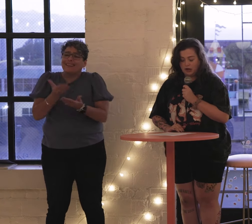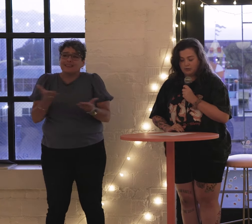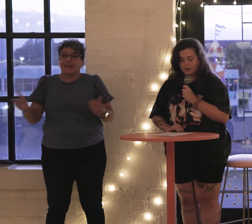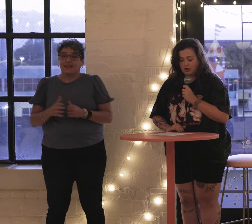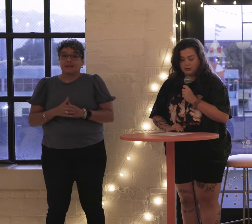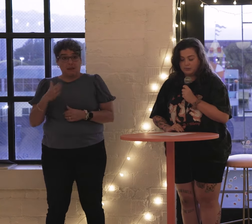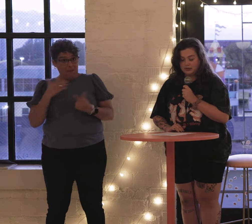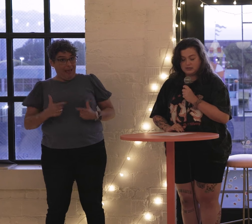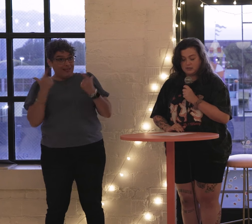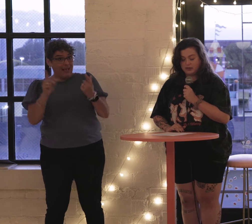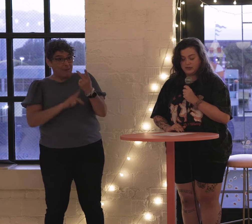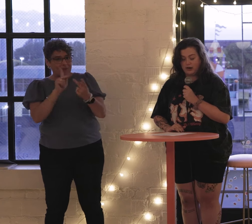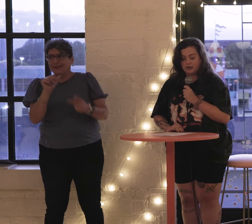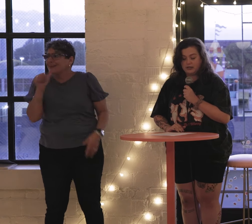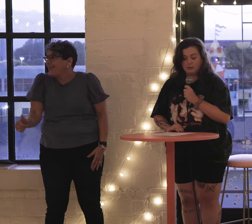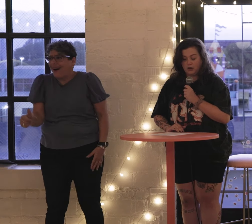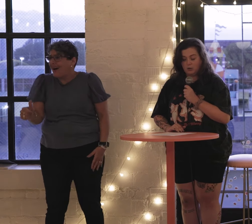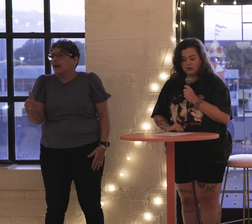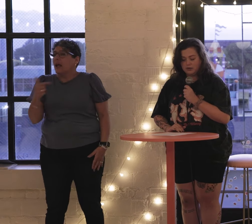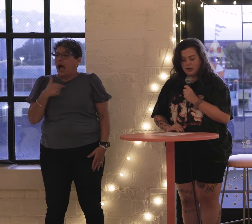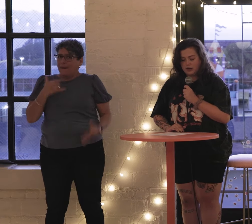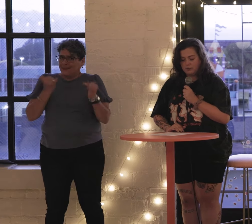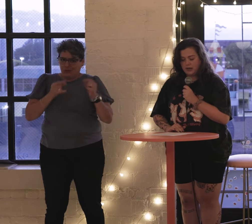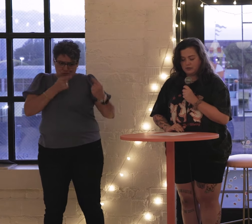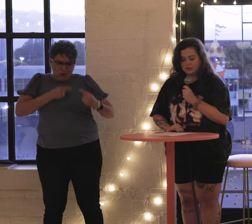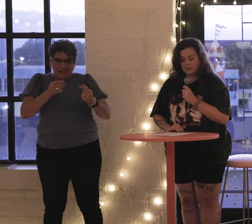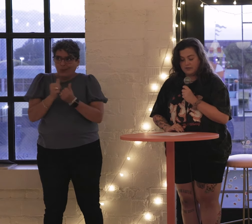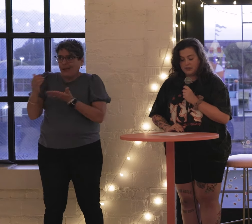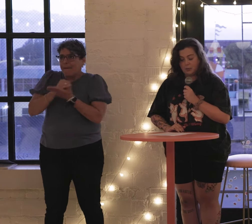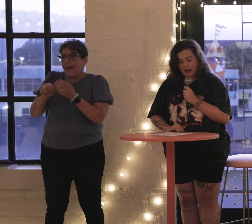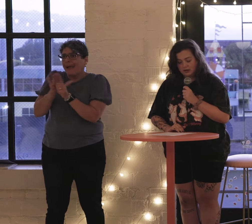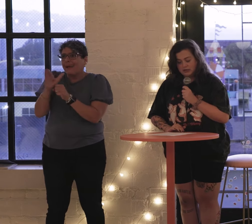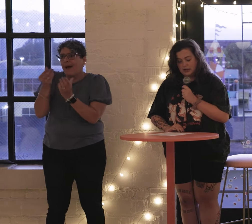I'm struggling with business and making sure I can keep my home and not be at the risk of having to go back.